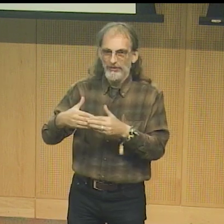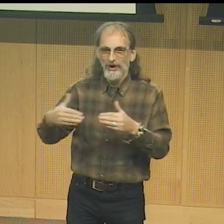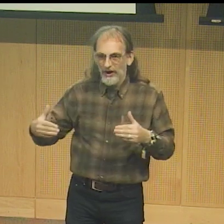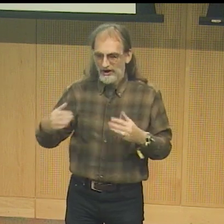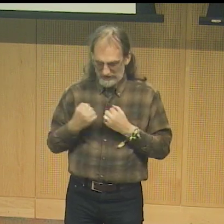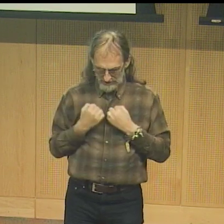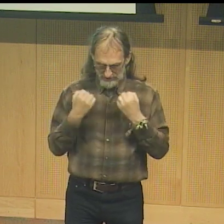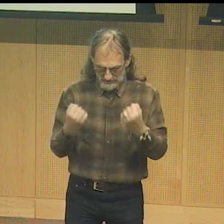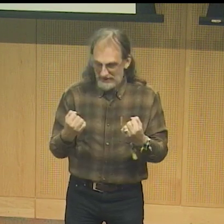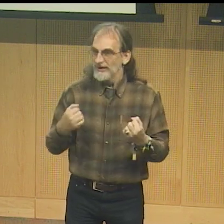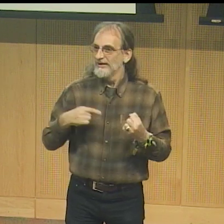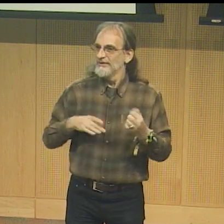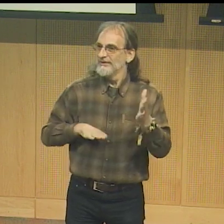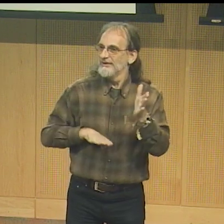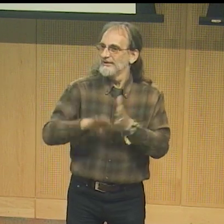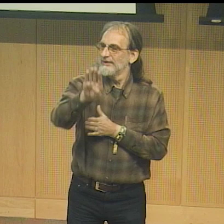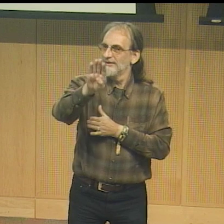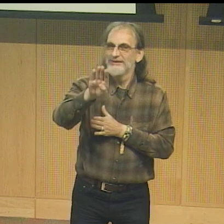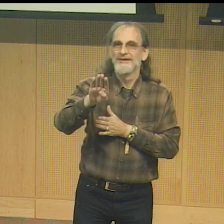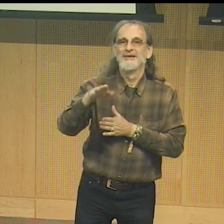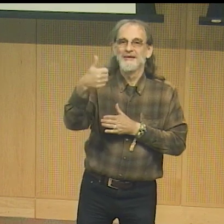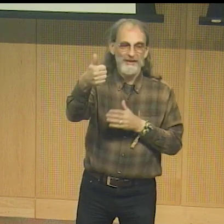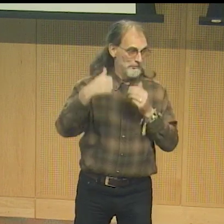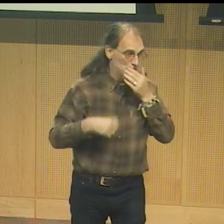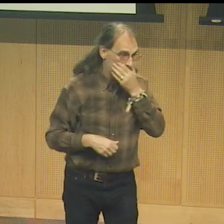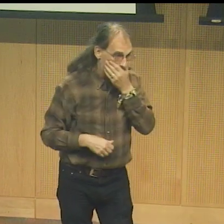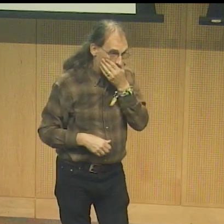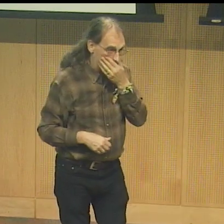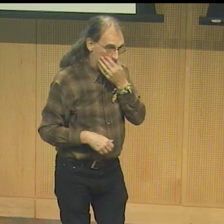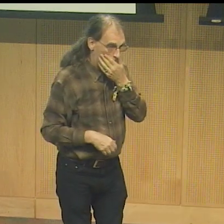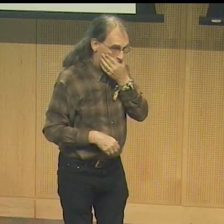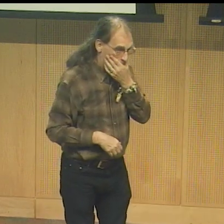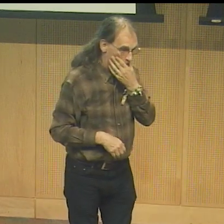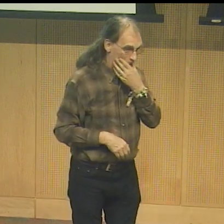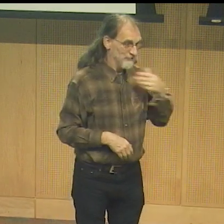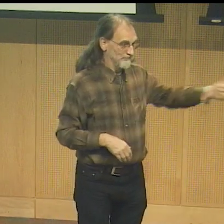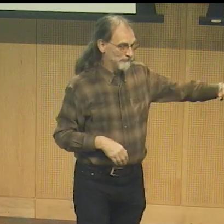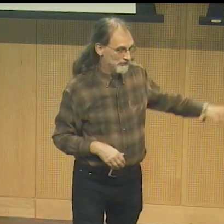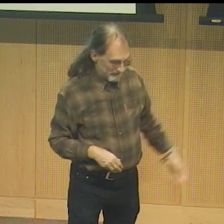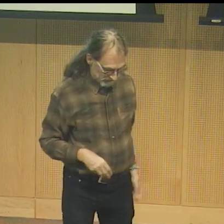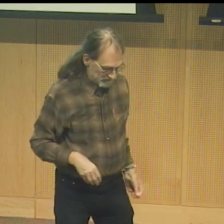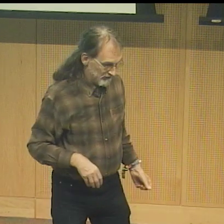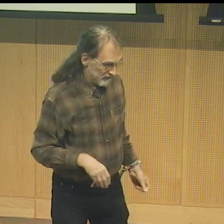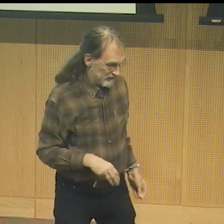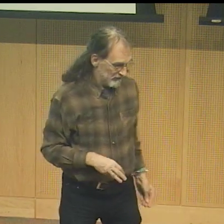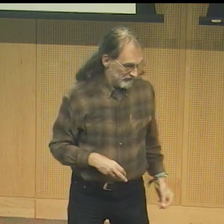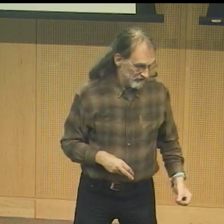that has been caused by oralism, see where we are today, and then reframe all of these courses and start again.